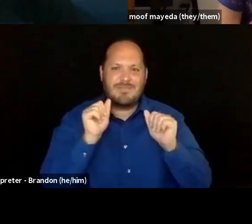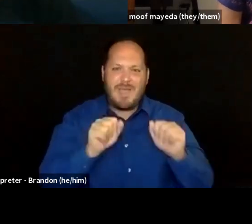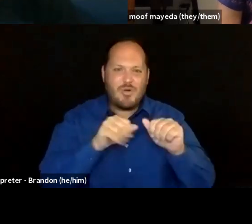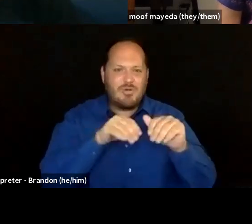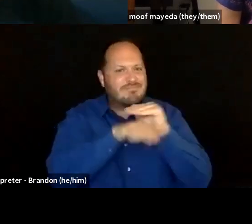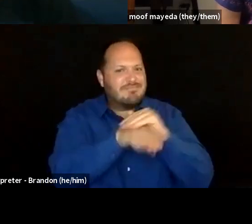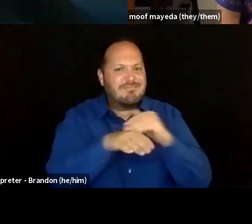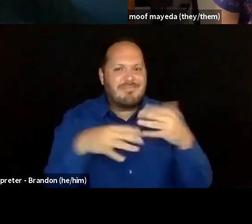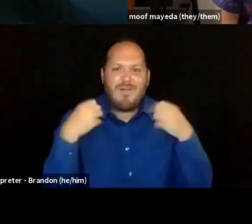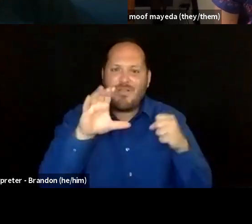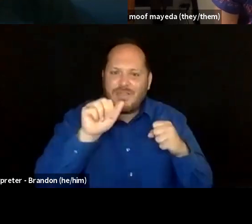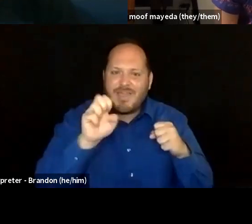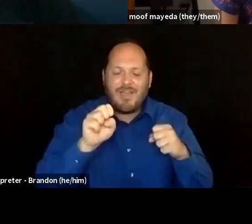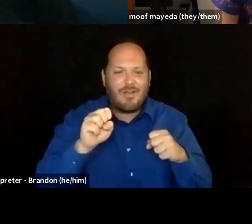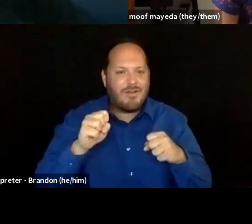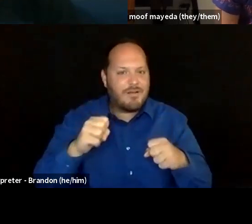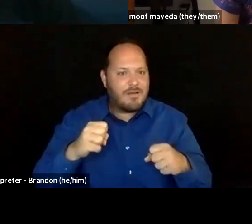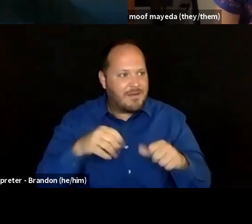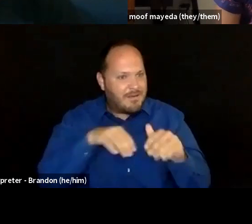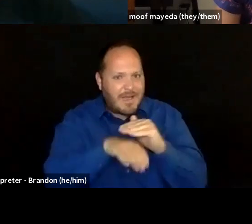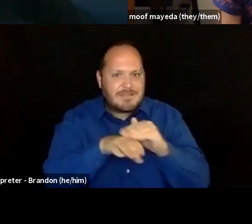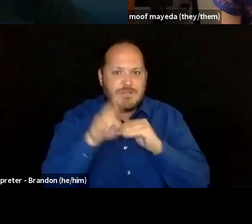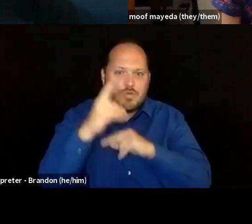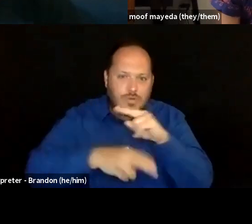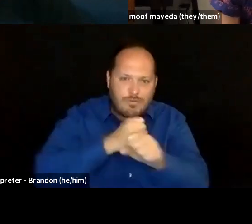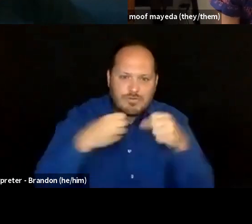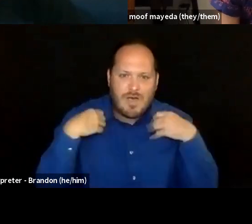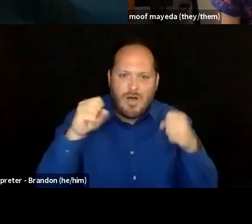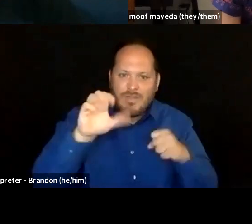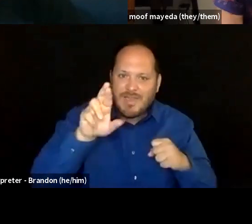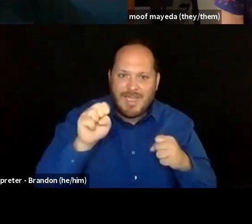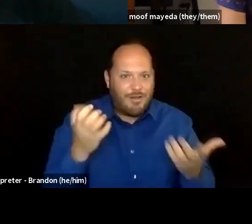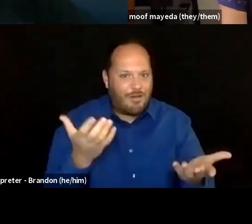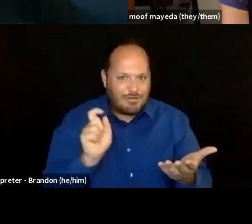Brain fog.